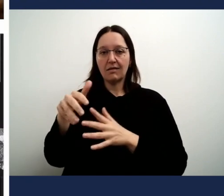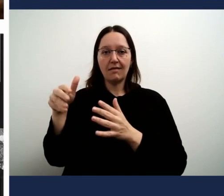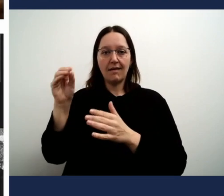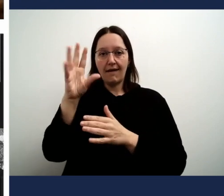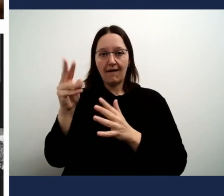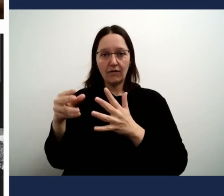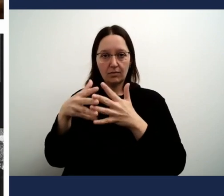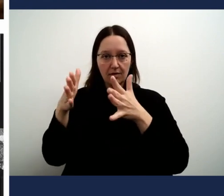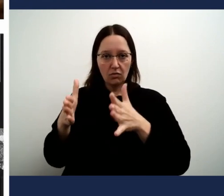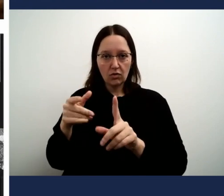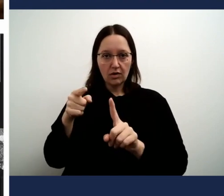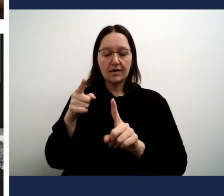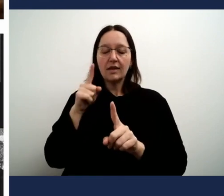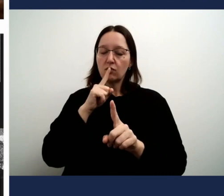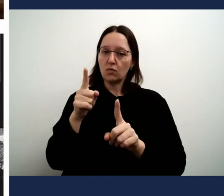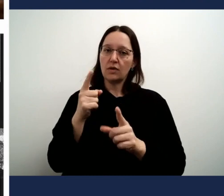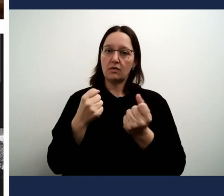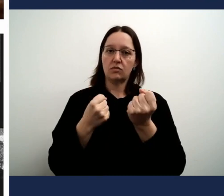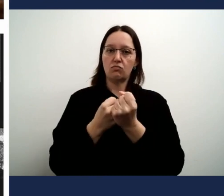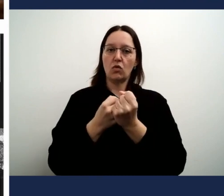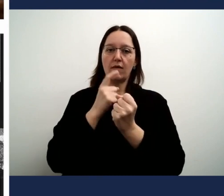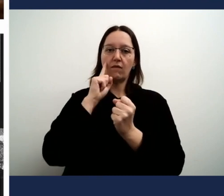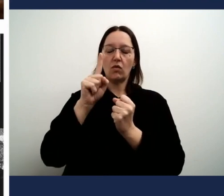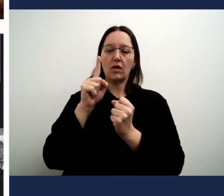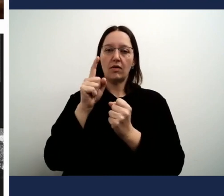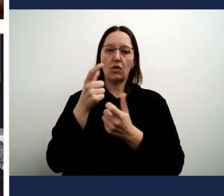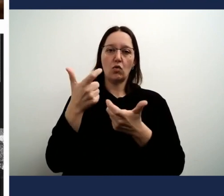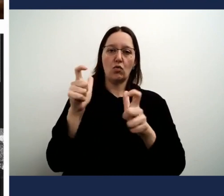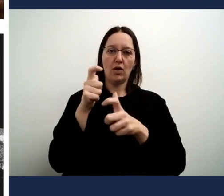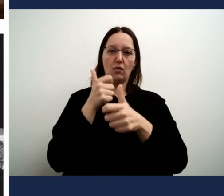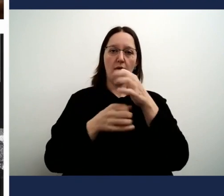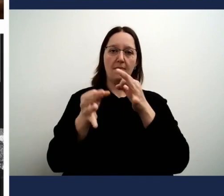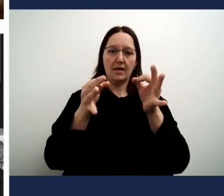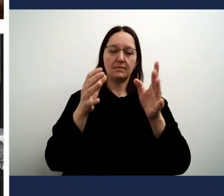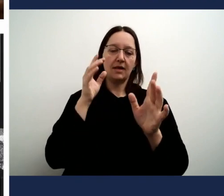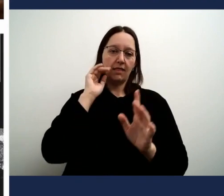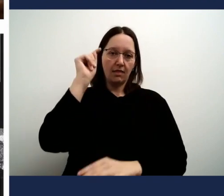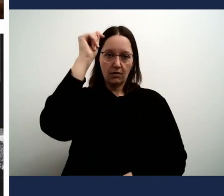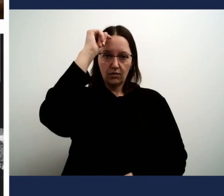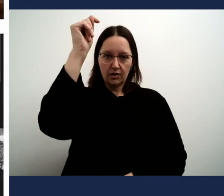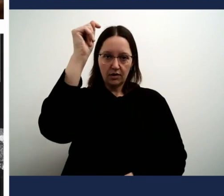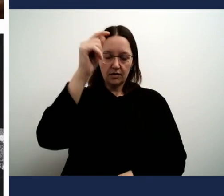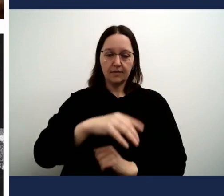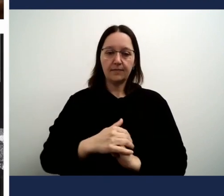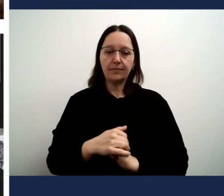been forming has centered around the building of mosques and Muslim women as symbols of